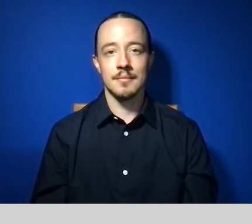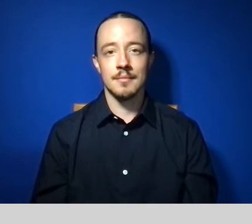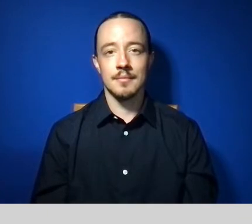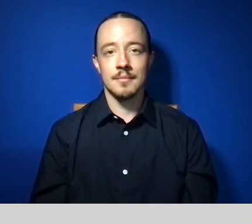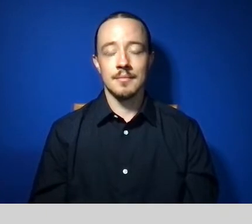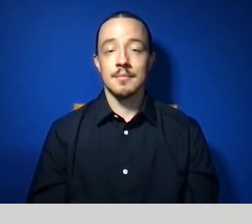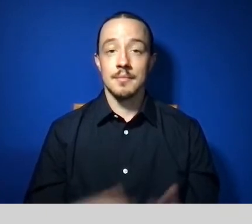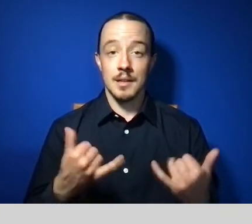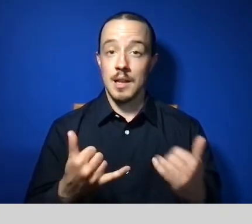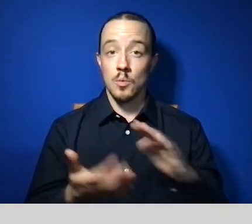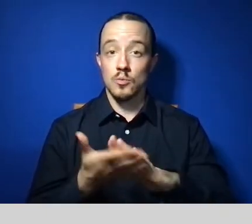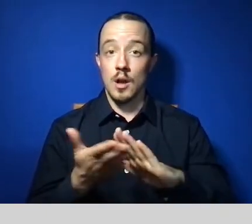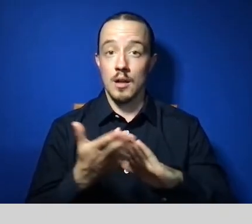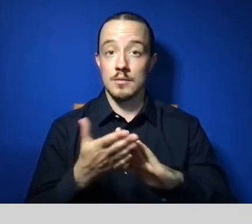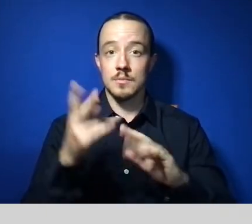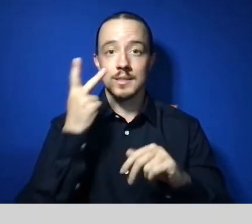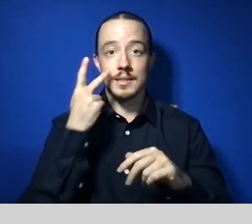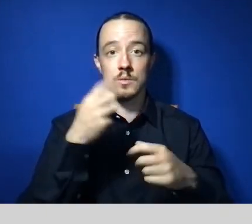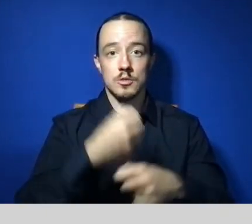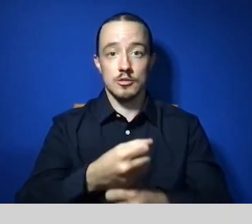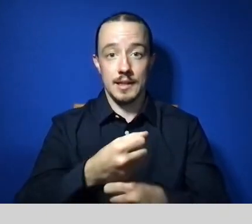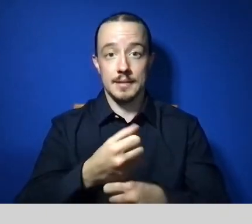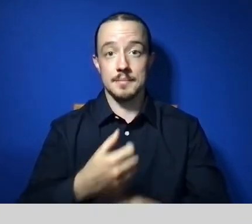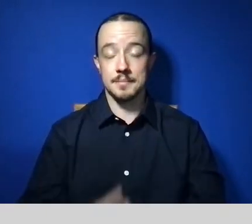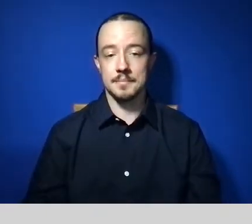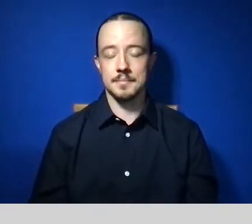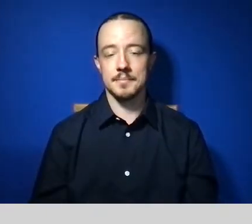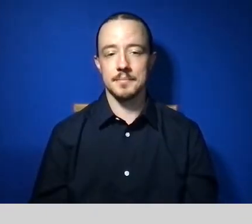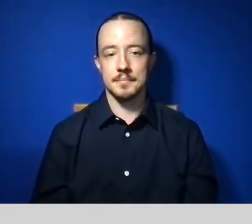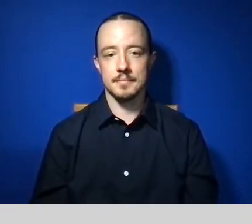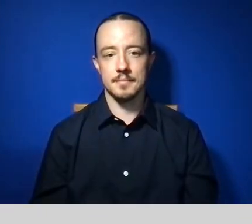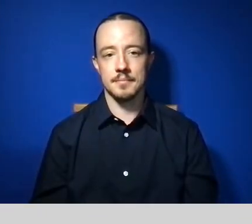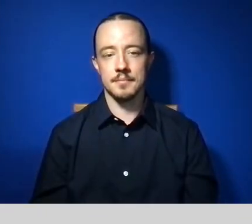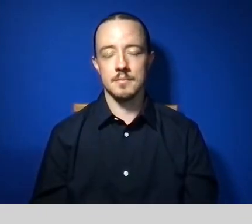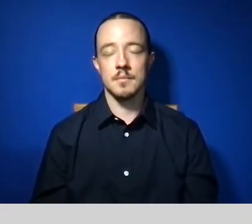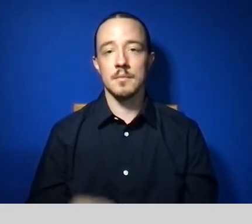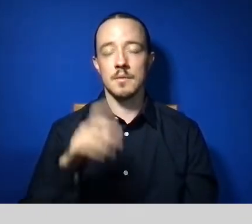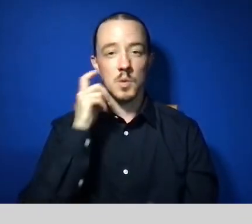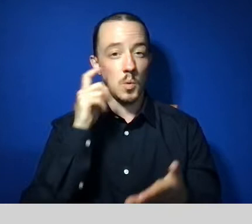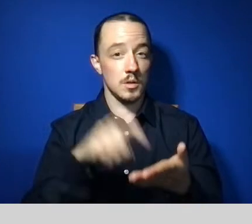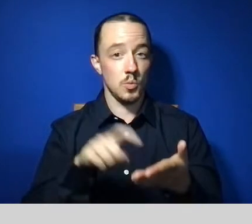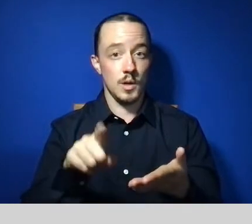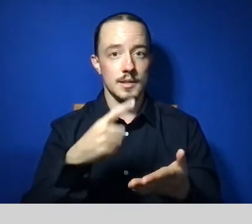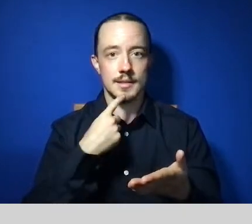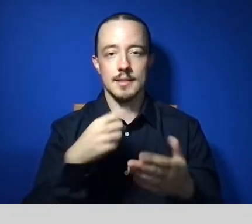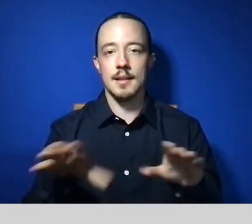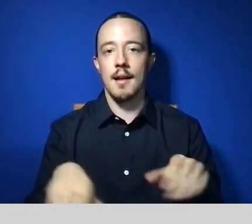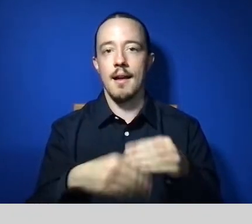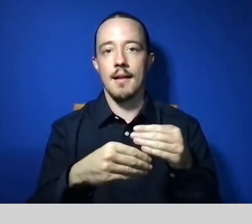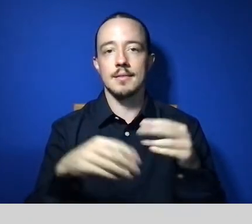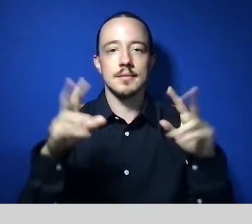And I'm going to run the spot here. So notice this is where it says, add a title here,